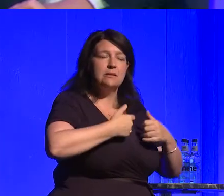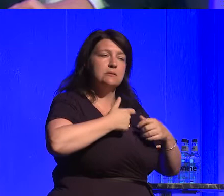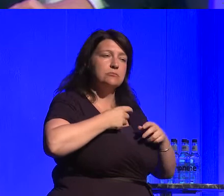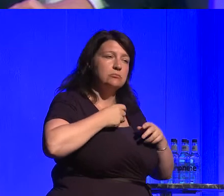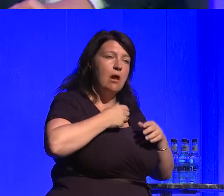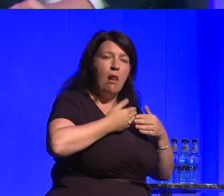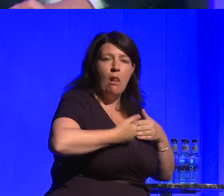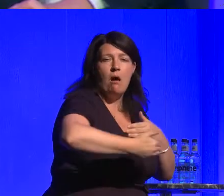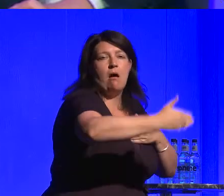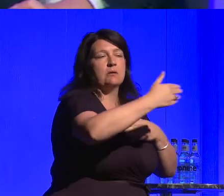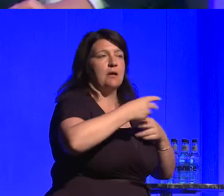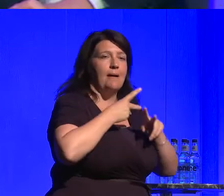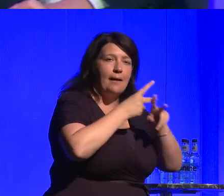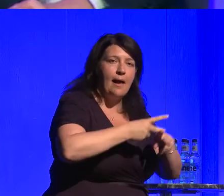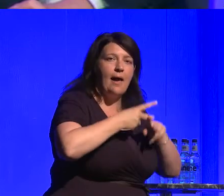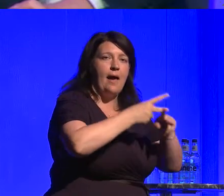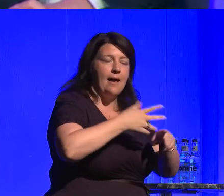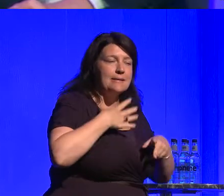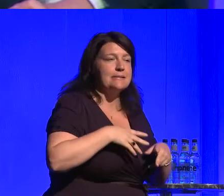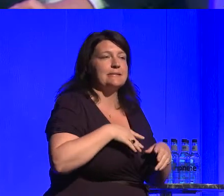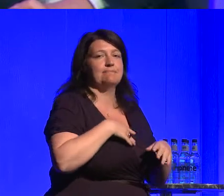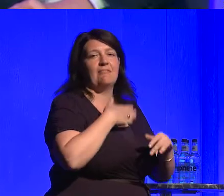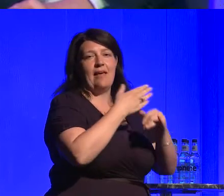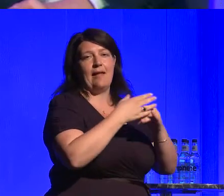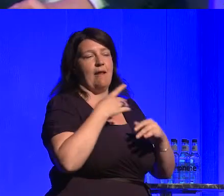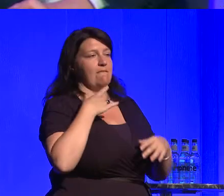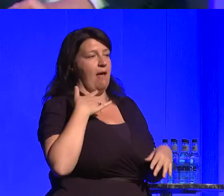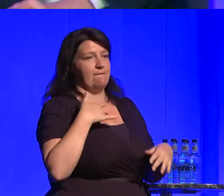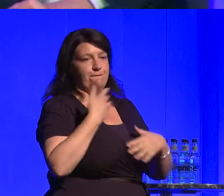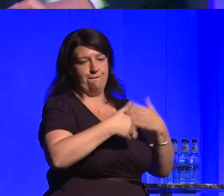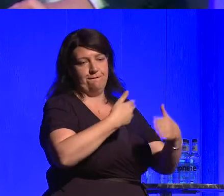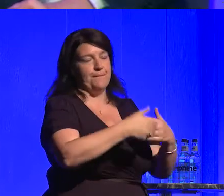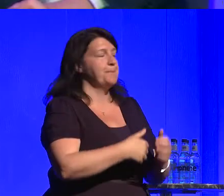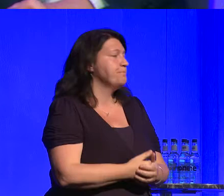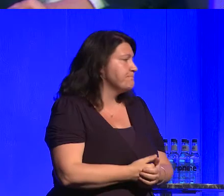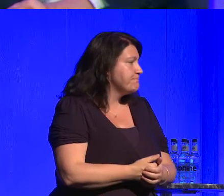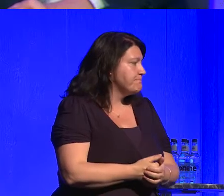And the other point we came up with was that there needs to be much better support for